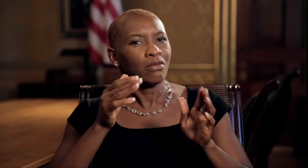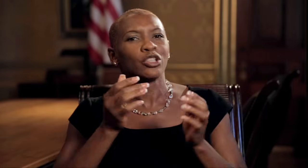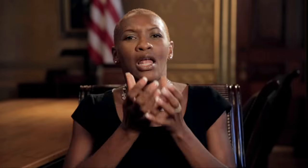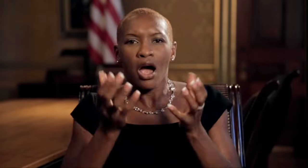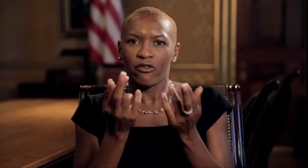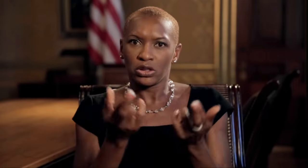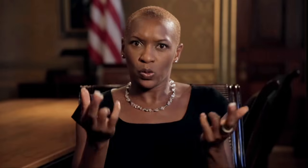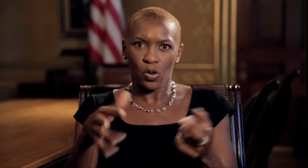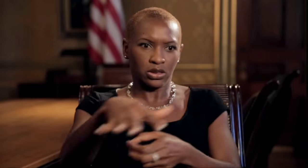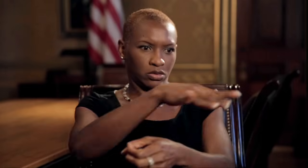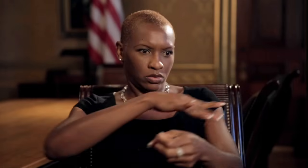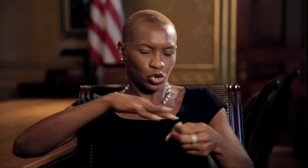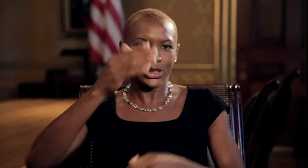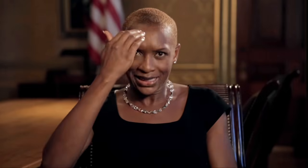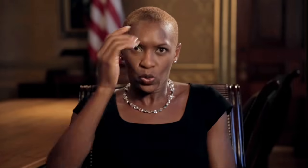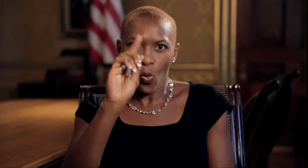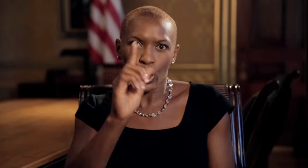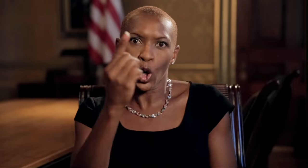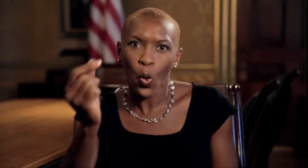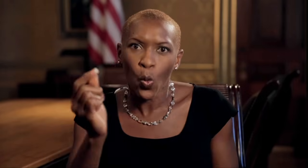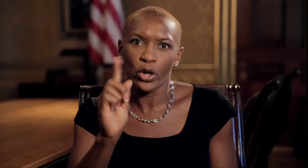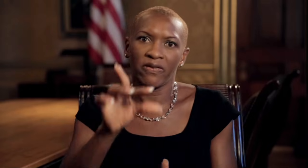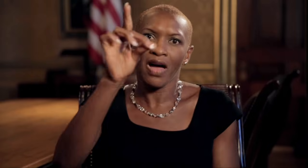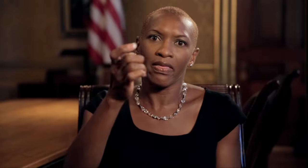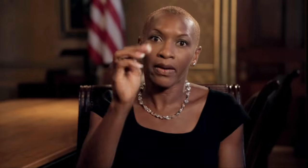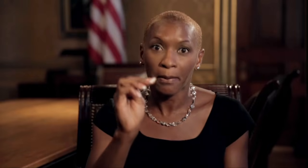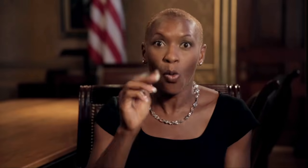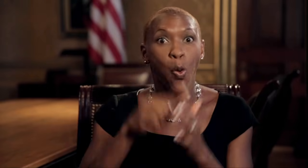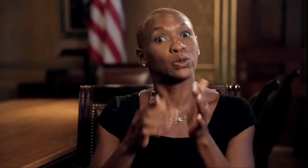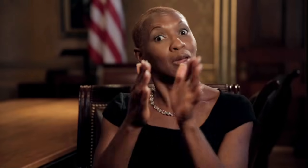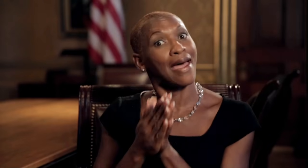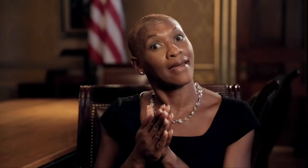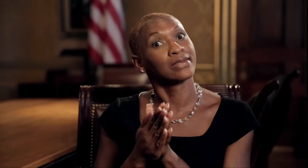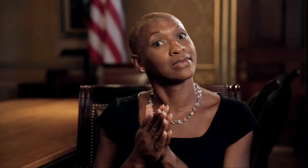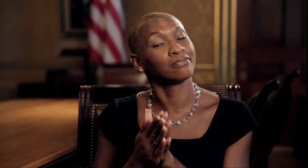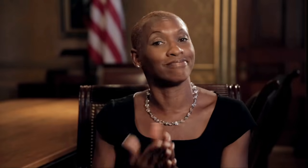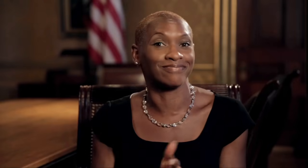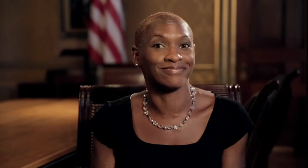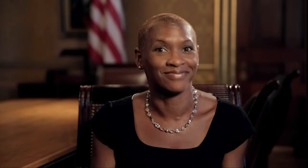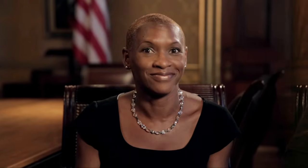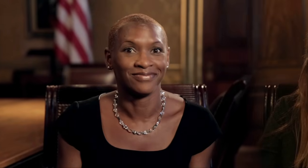There are a lot of resources around you. You just need to know where to go, where to find them, and what to ask.